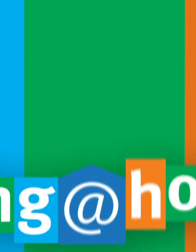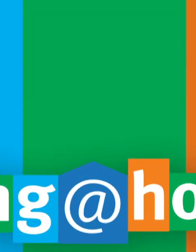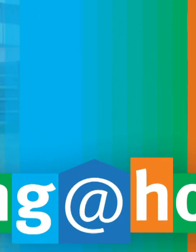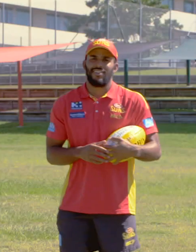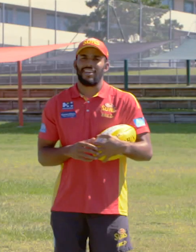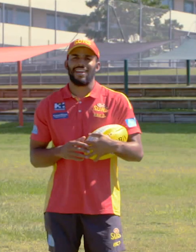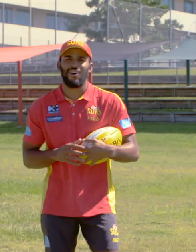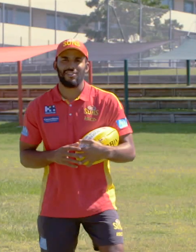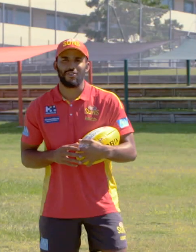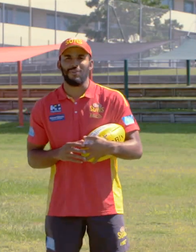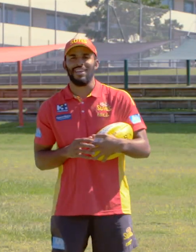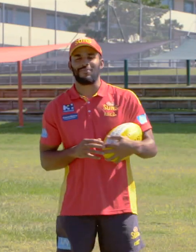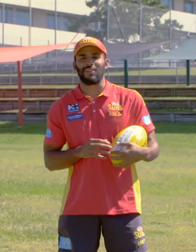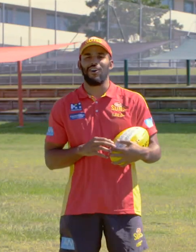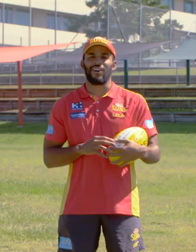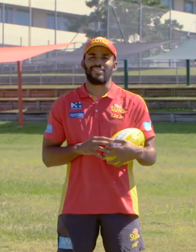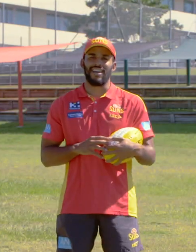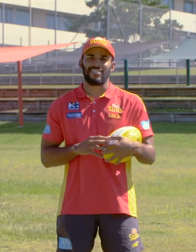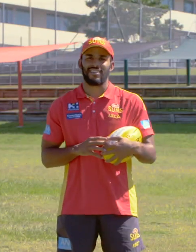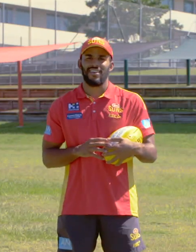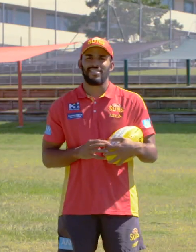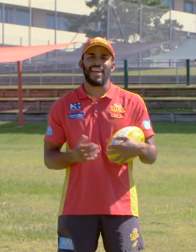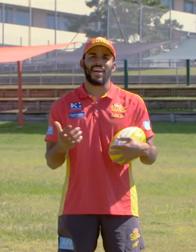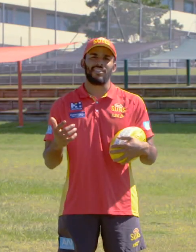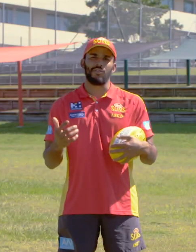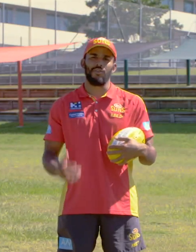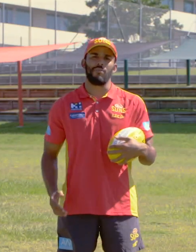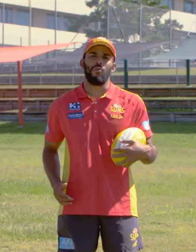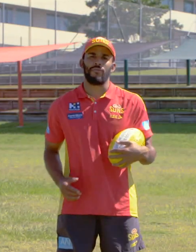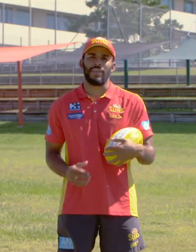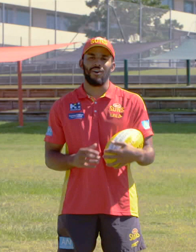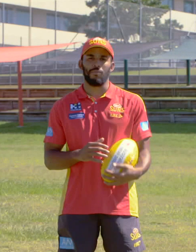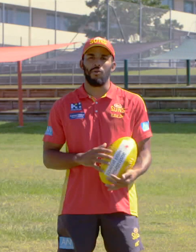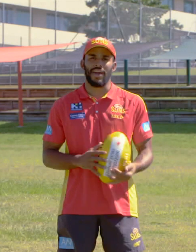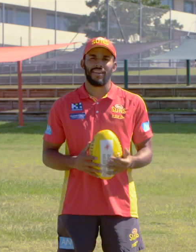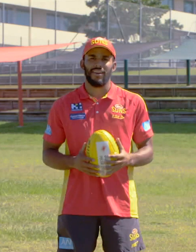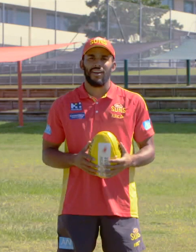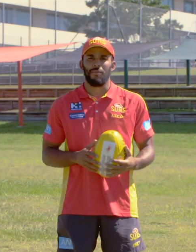G’day, guys. Touk Miller here, from the Gold Coast Suns. Staying active is really important for your health and wellbeing.